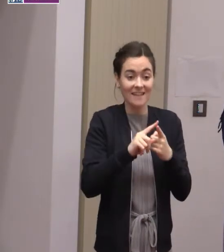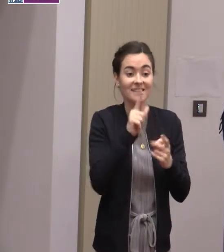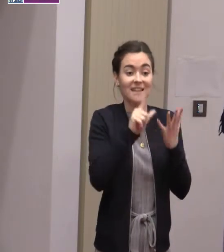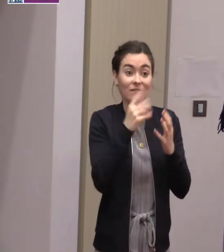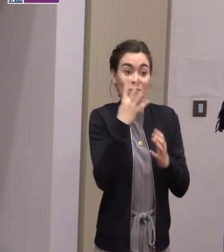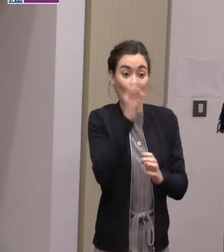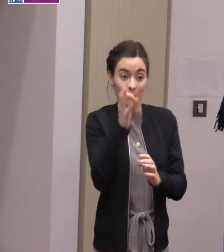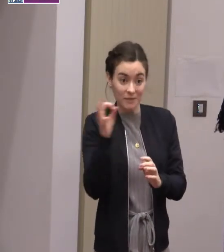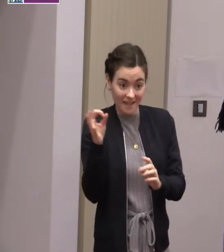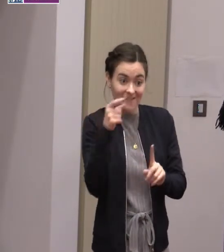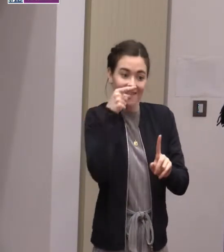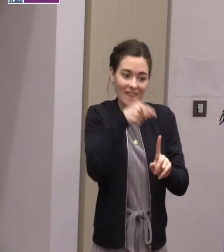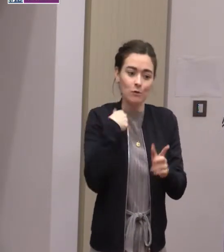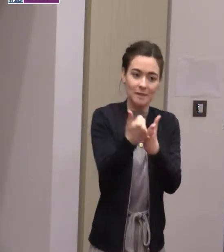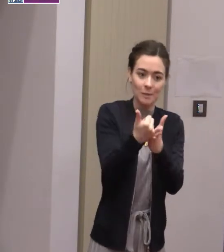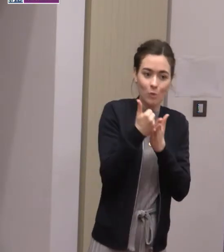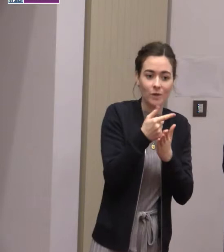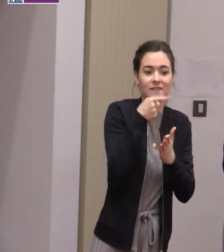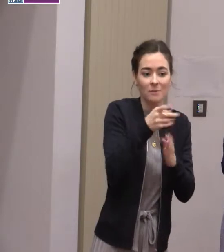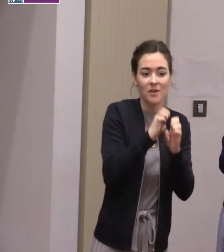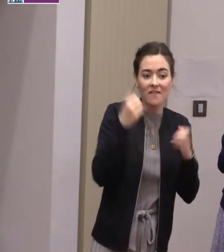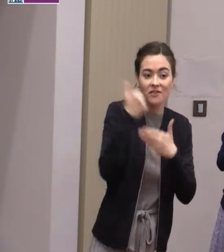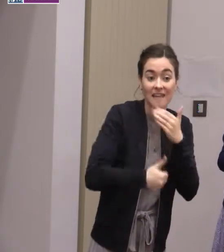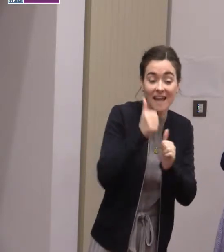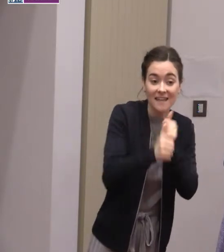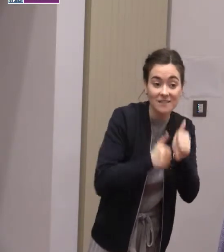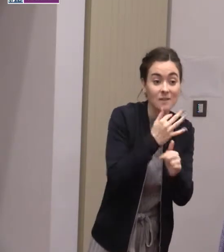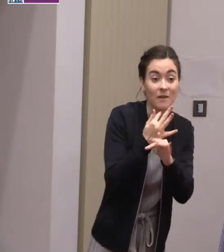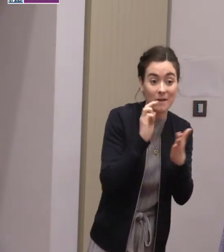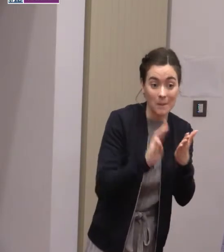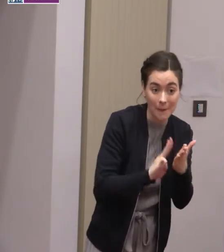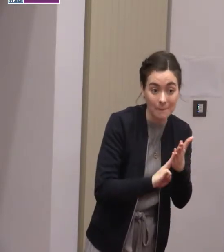to be supported by family members and activities.